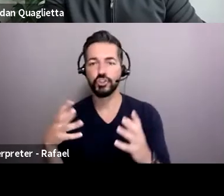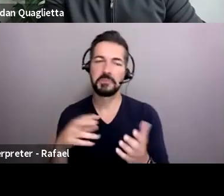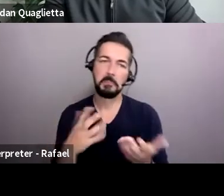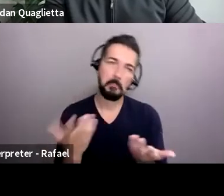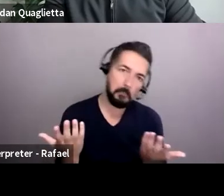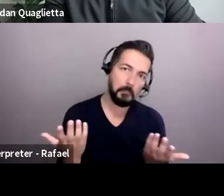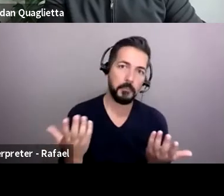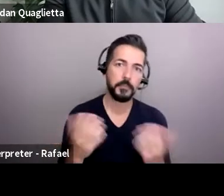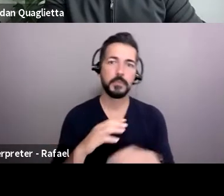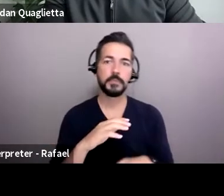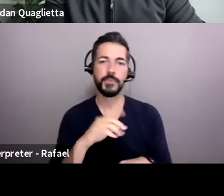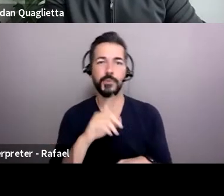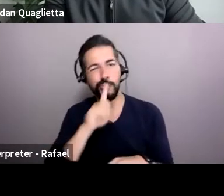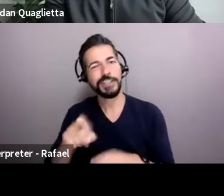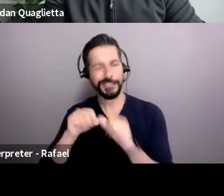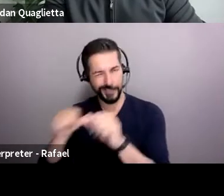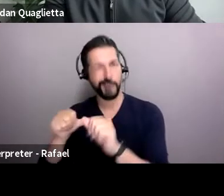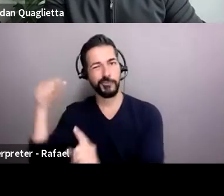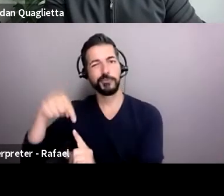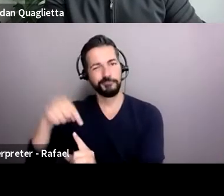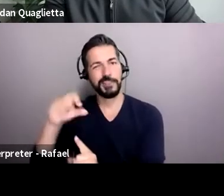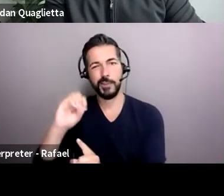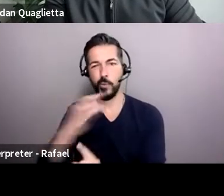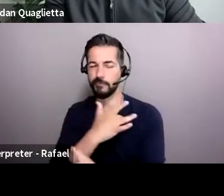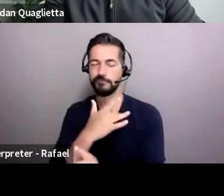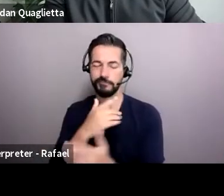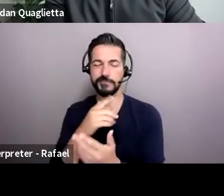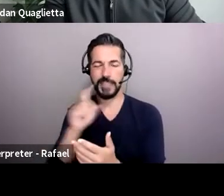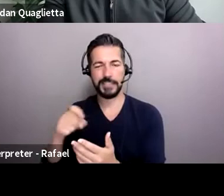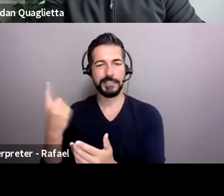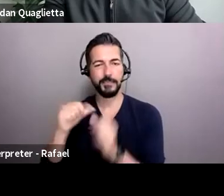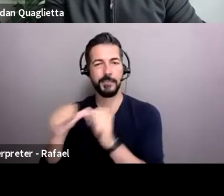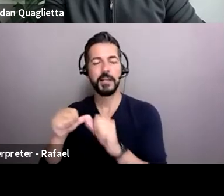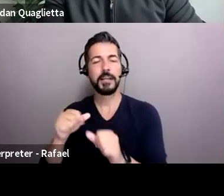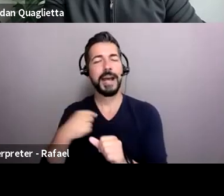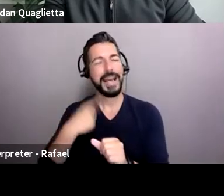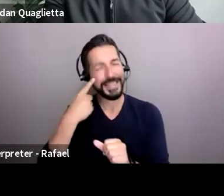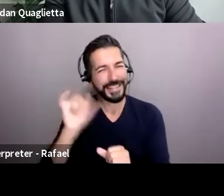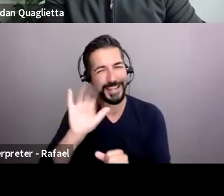really is kind of an ongoing thing, which I think kind of makes me think back to the earlier question about whether